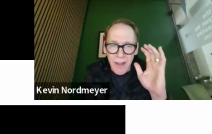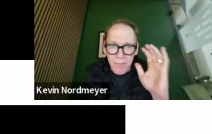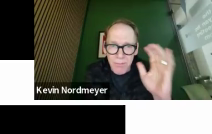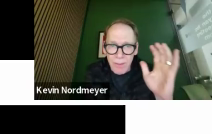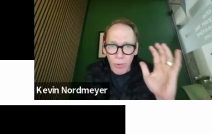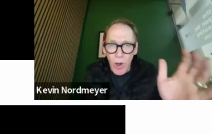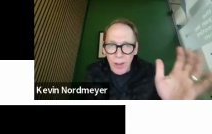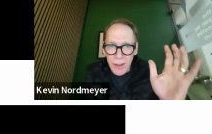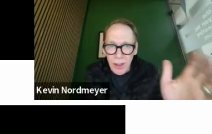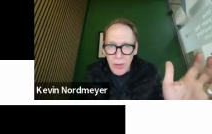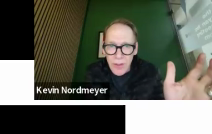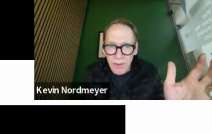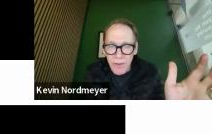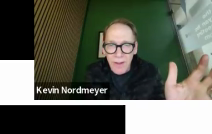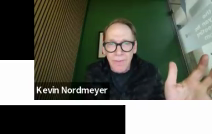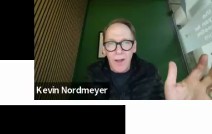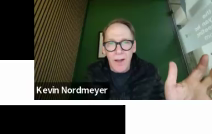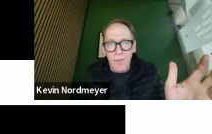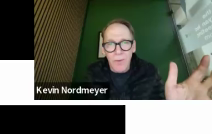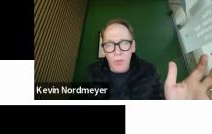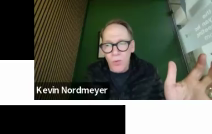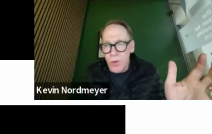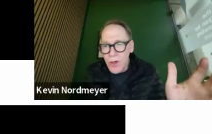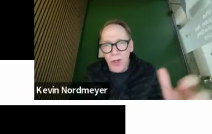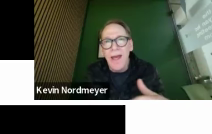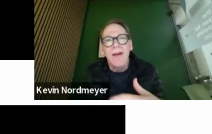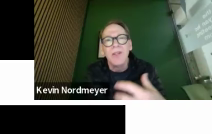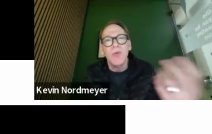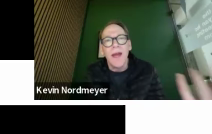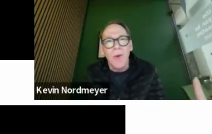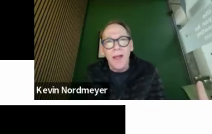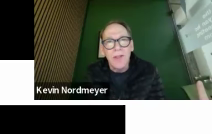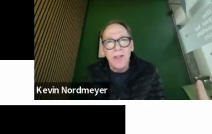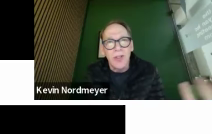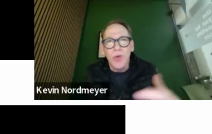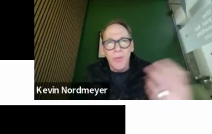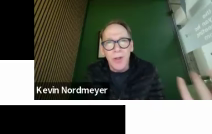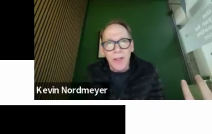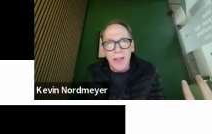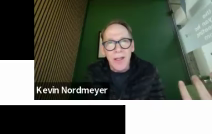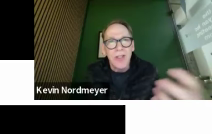to make a building broadly inclusive with what you're gonna have to do anyway just to do the building.